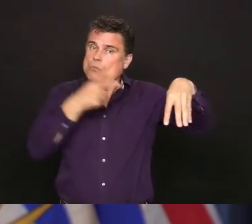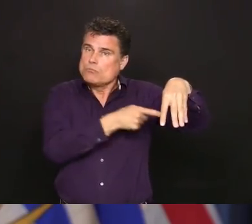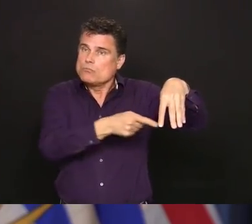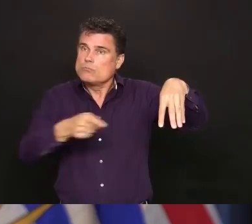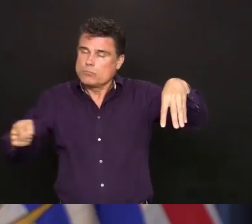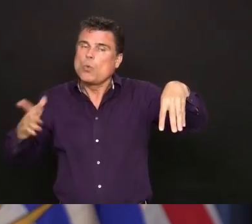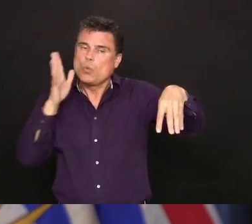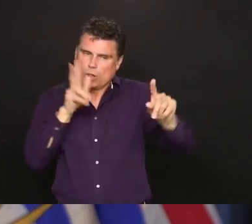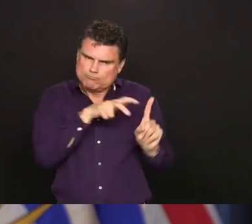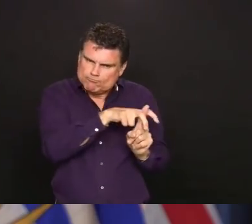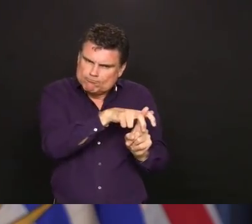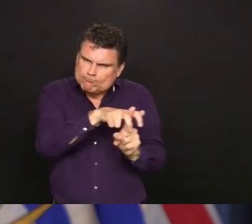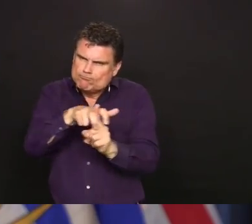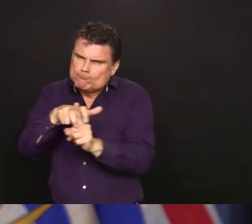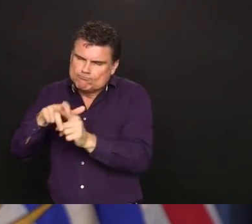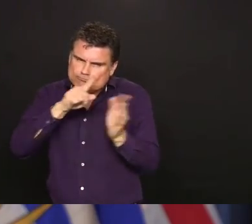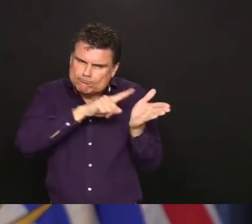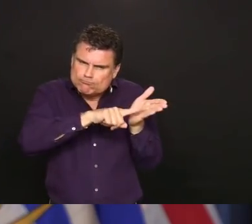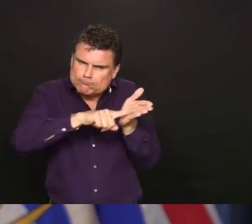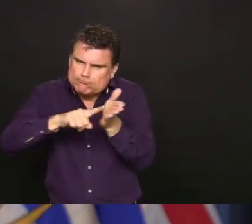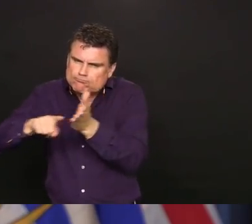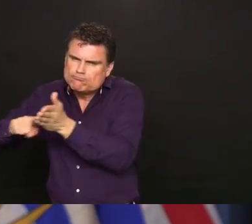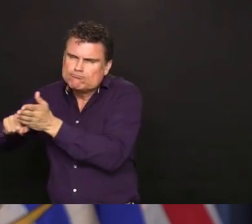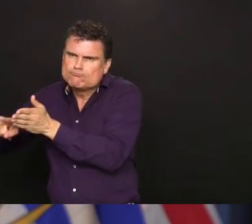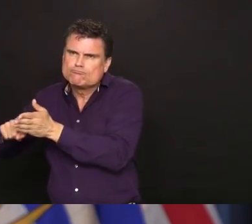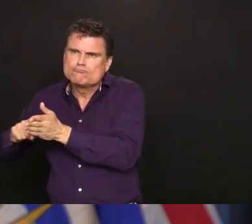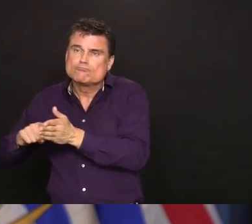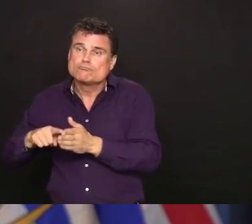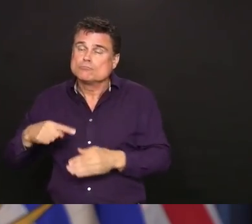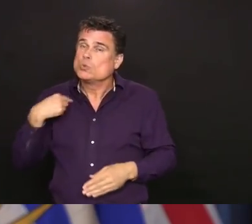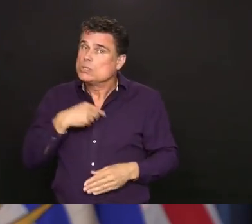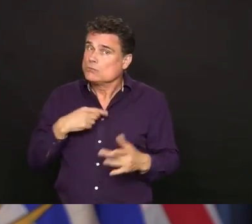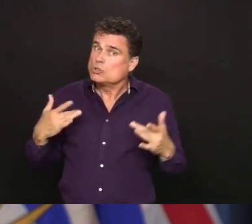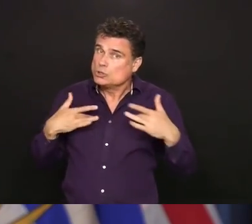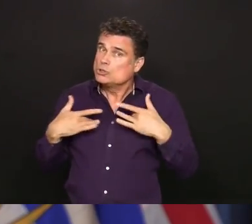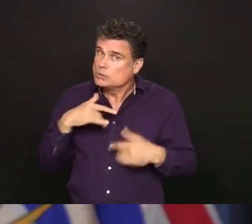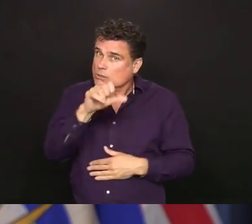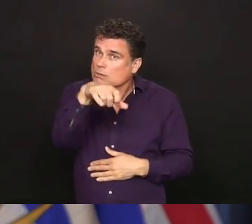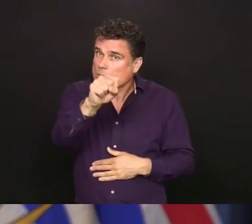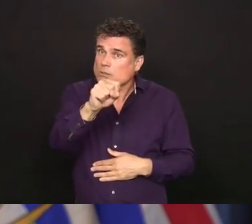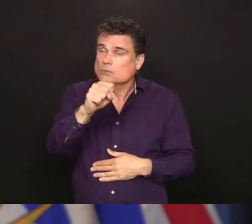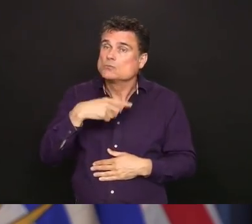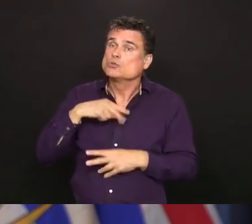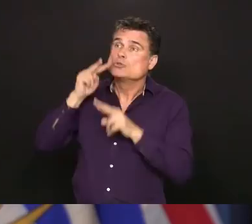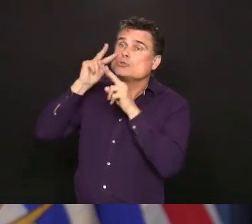But yes, we are very concerned and of course we're watching what was happening in high River.